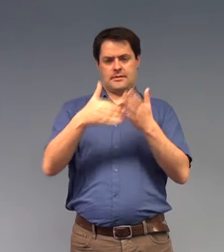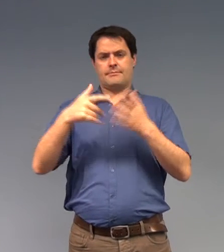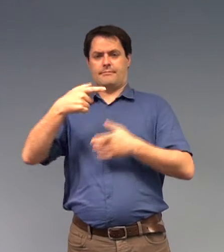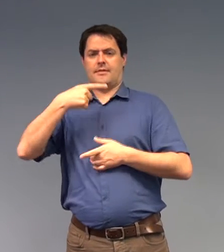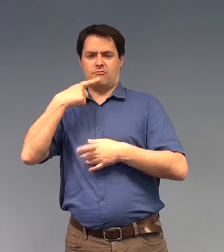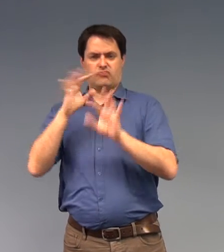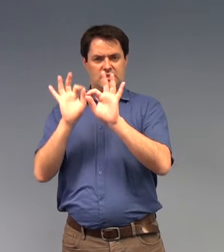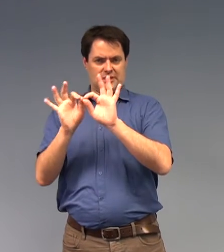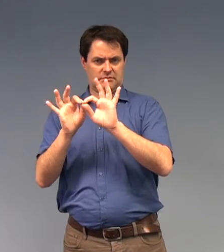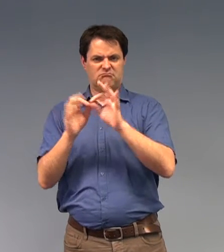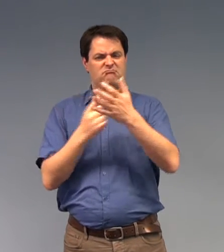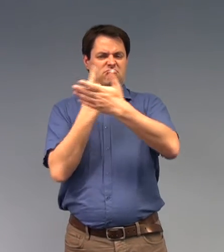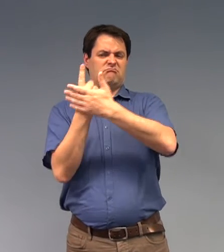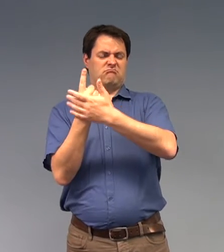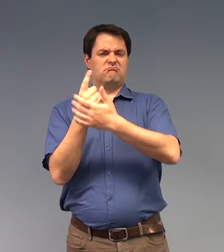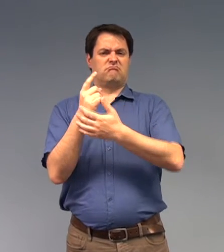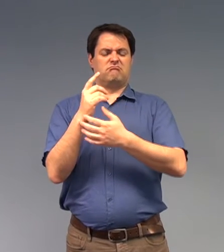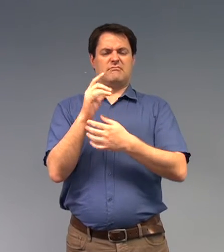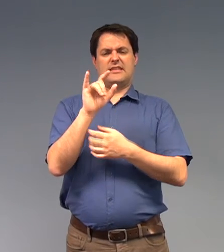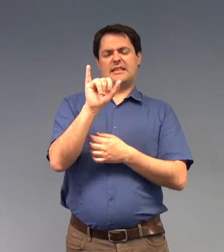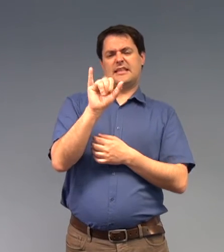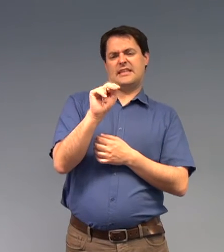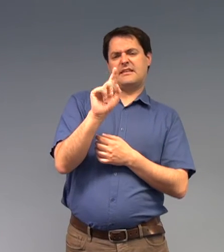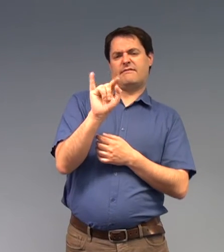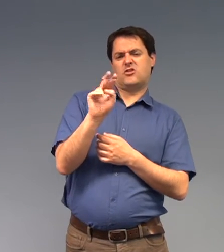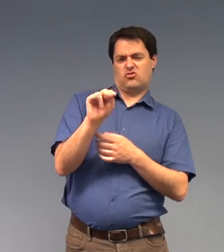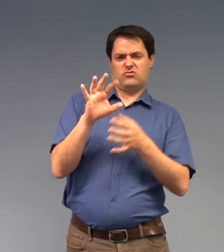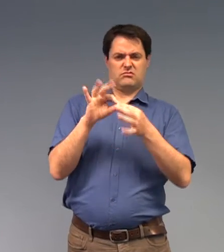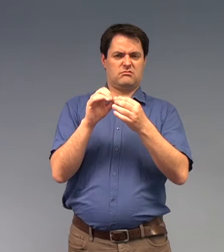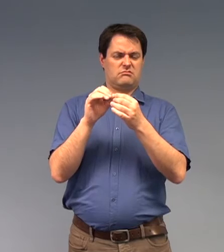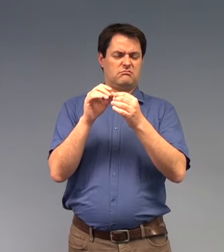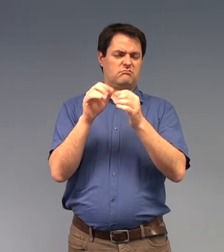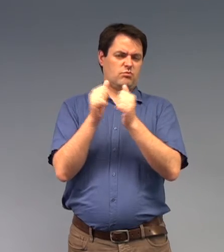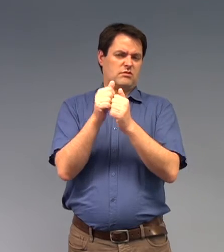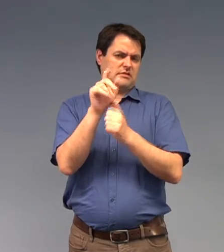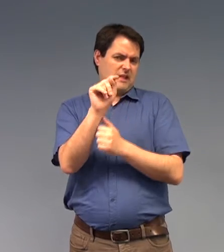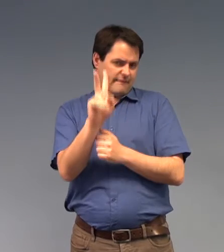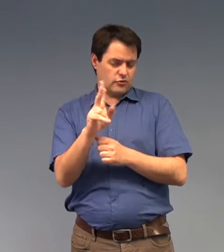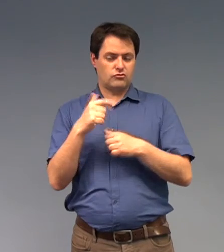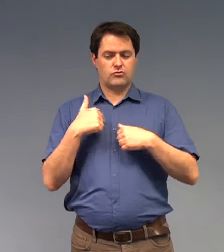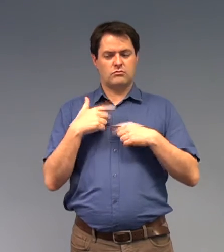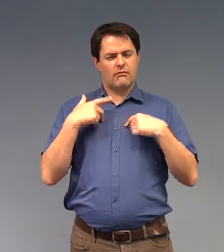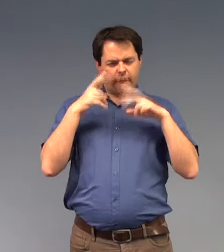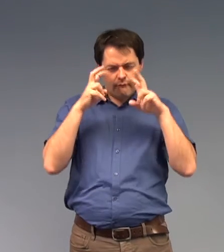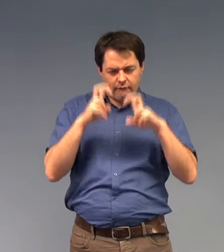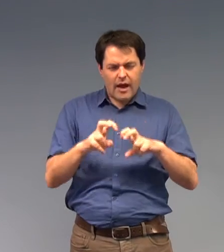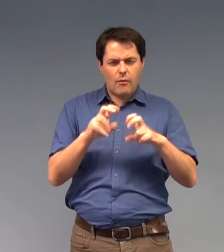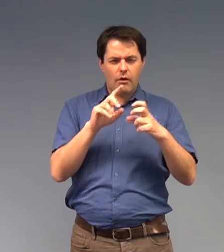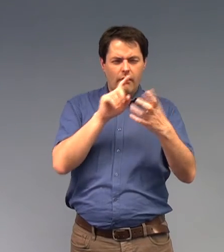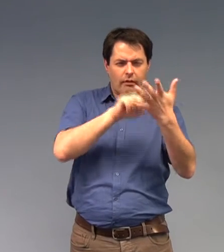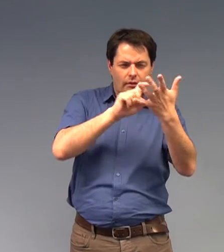Some of the participants in my research were DIs and some hearing interpreters.